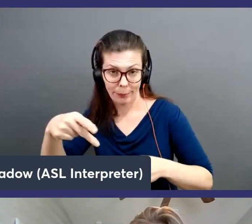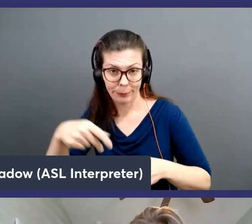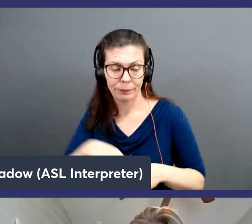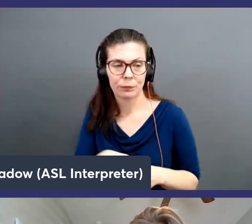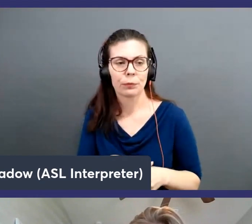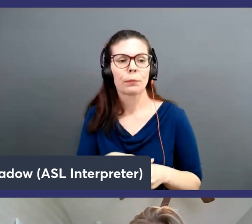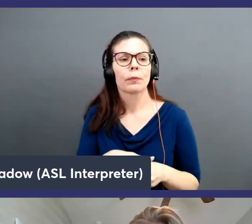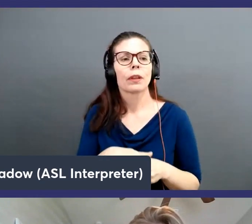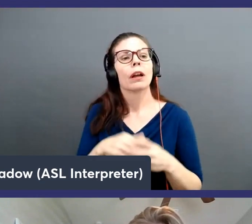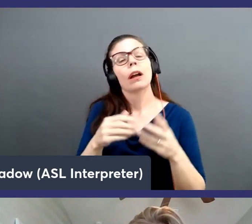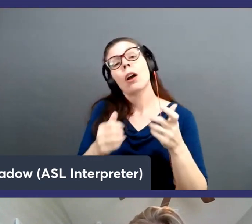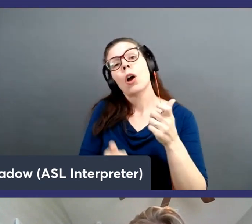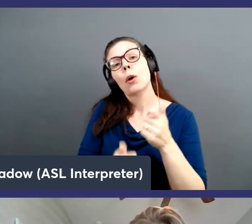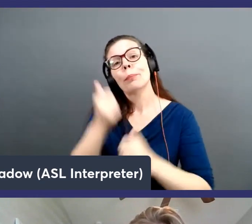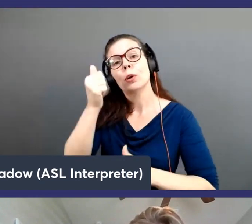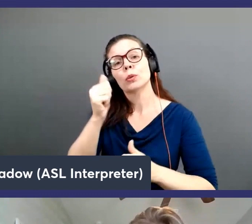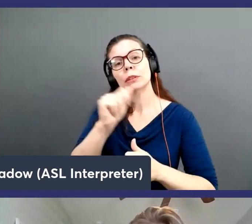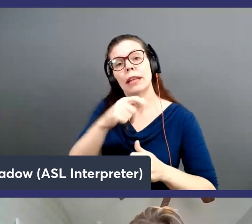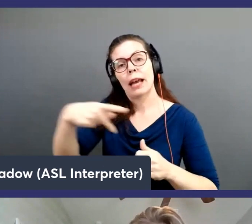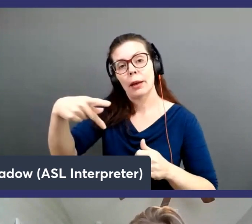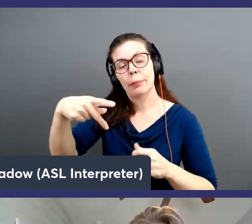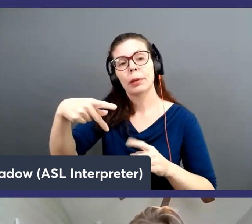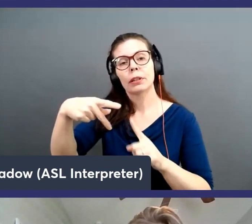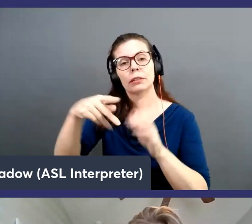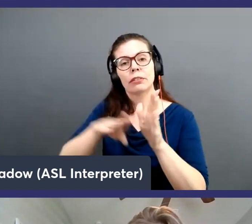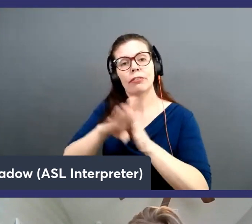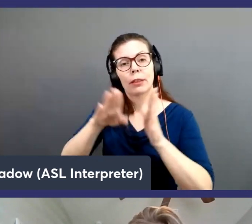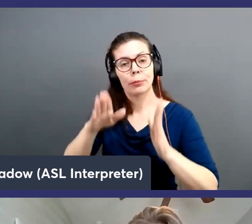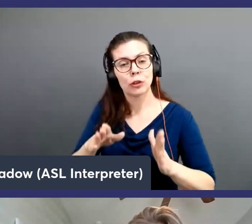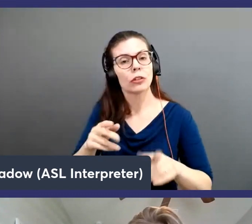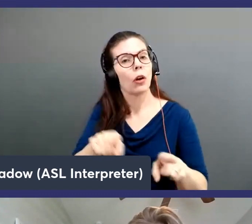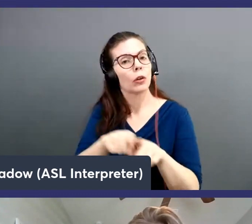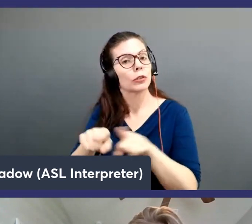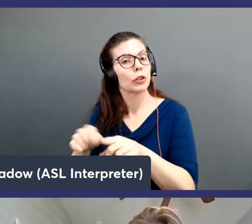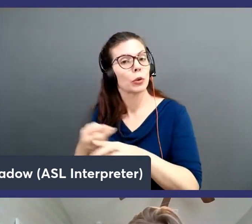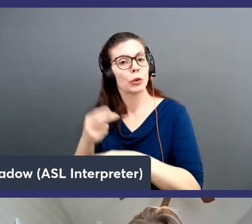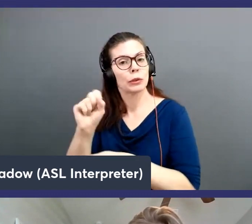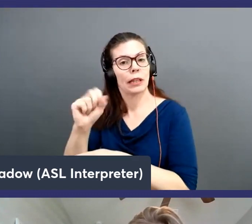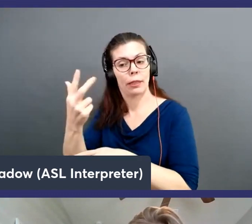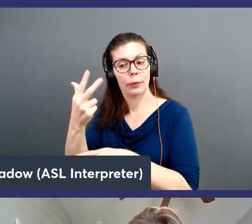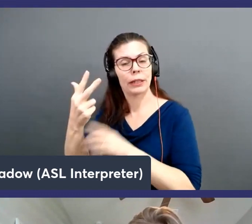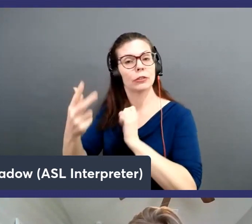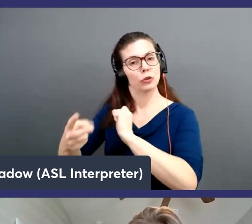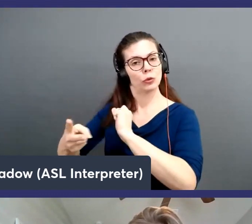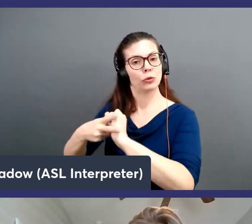and most application developers also use S3 to store their application data.